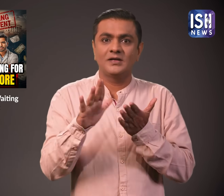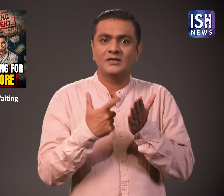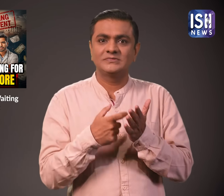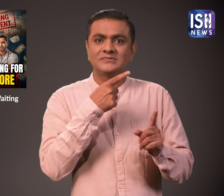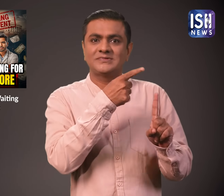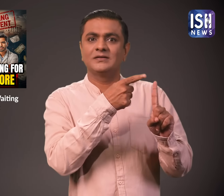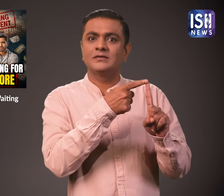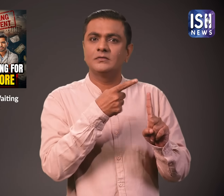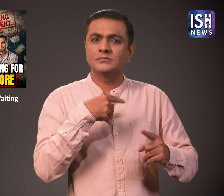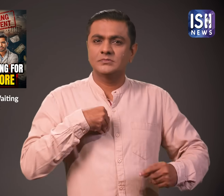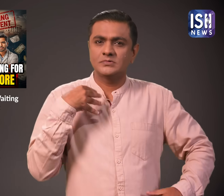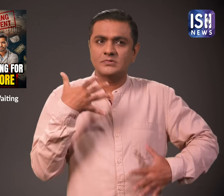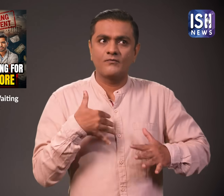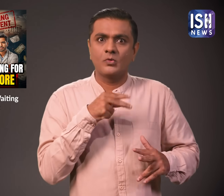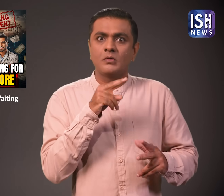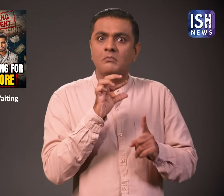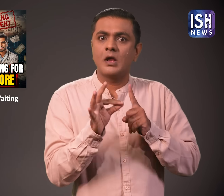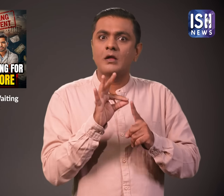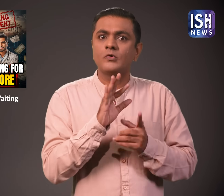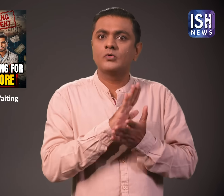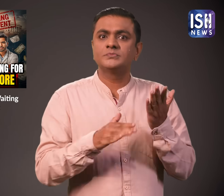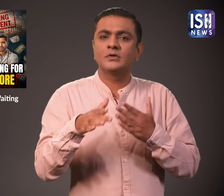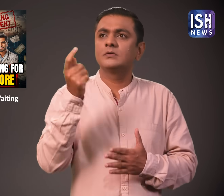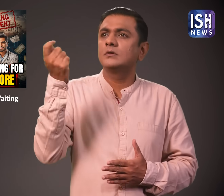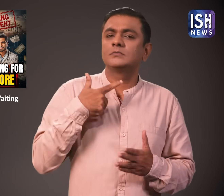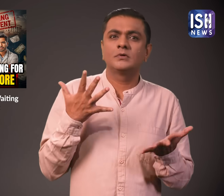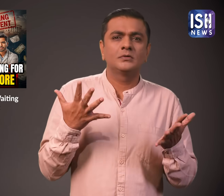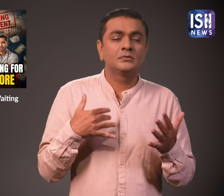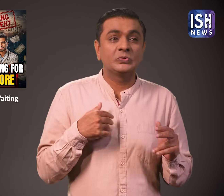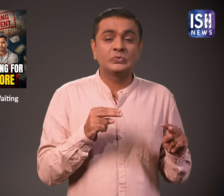In Haryana, people are suffering because of unpaid dues to private hospitals.